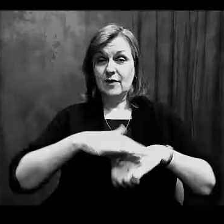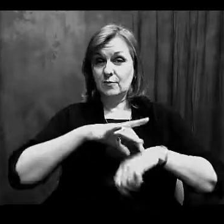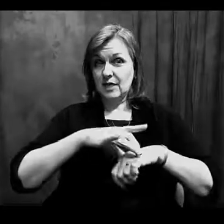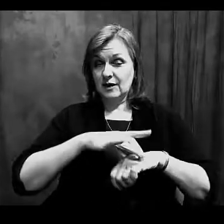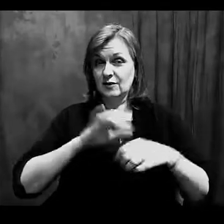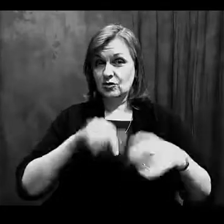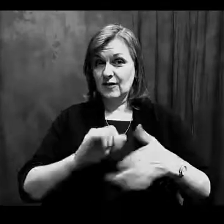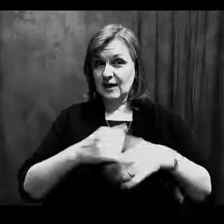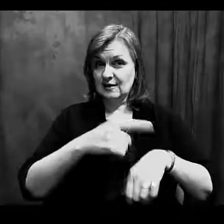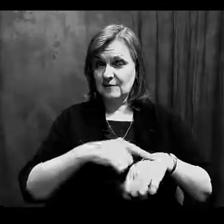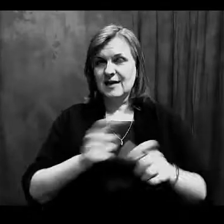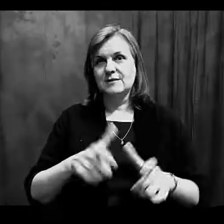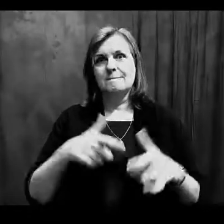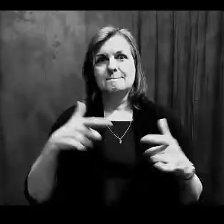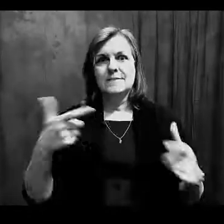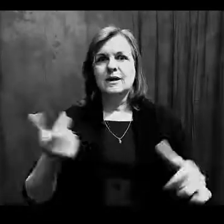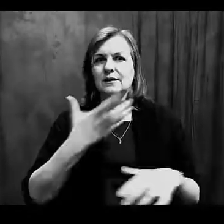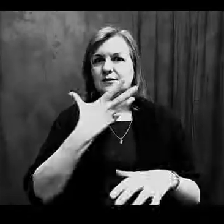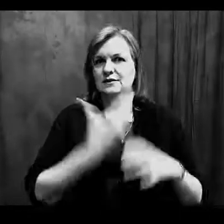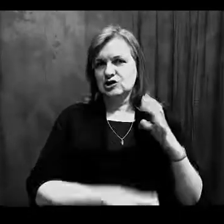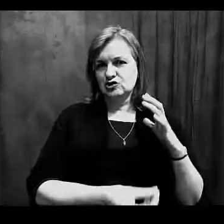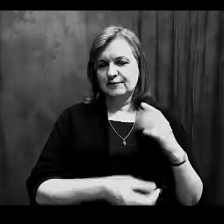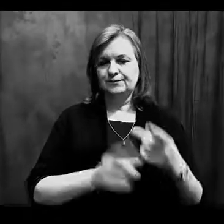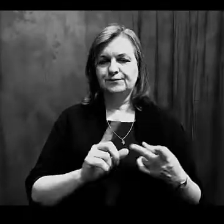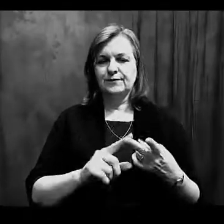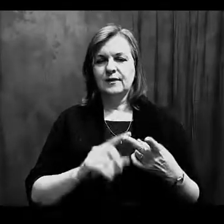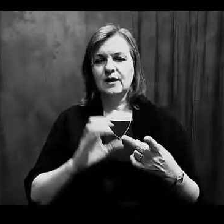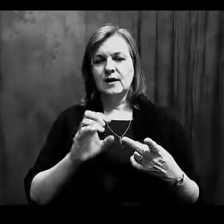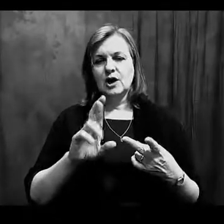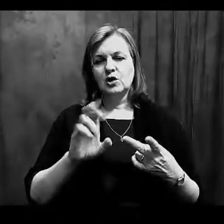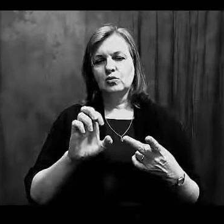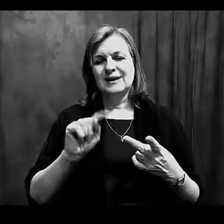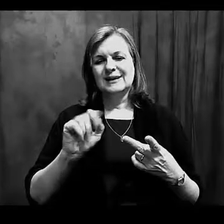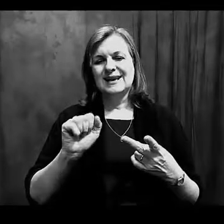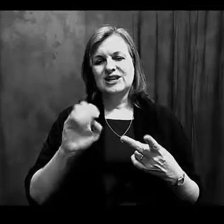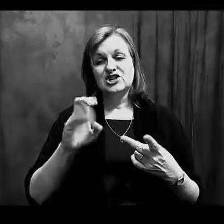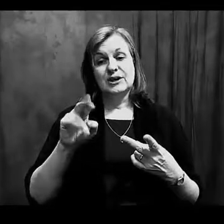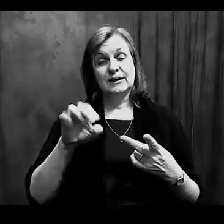planet at that time -- that's a big extinction event! the cretaceous extinction is one you